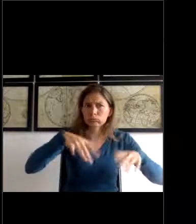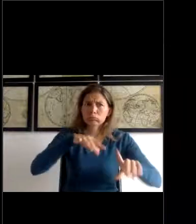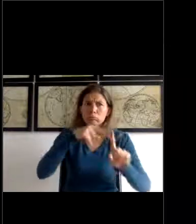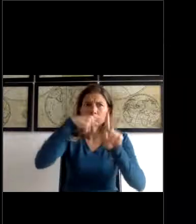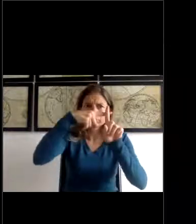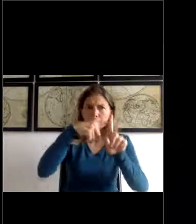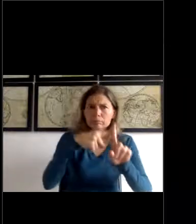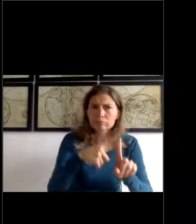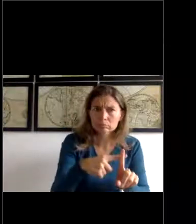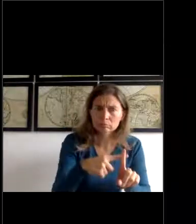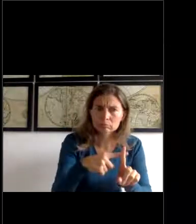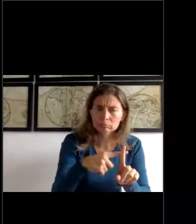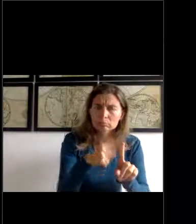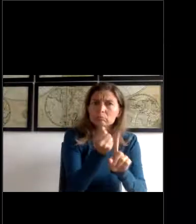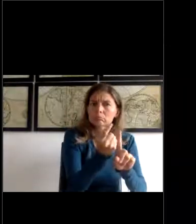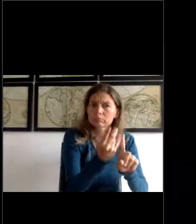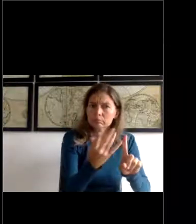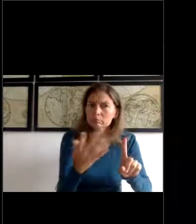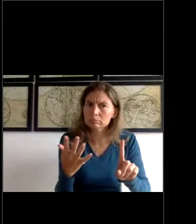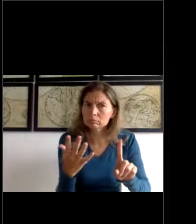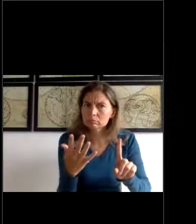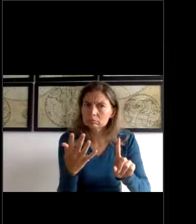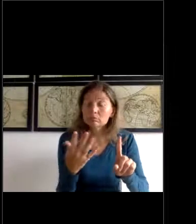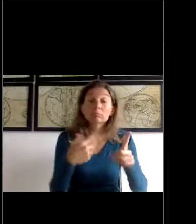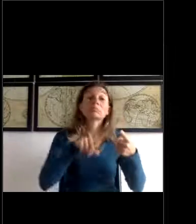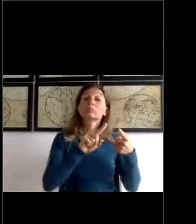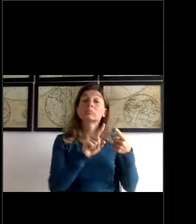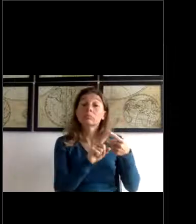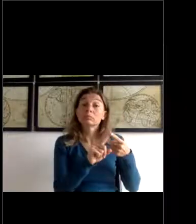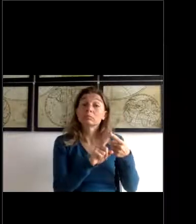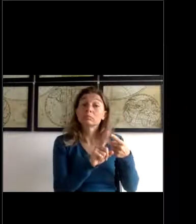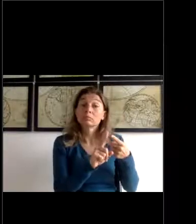One of them is inclusive community-based solutions.